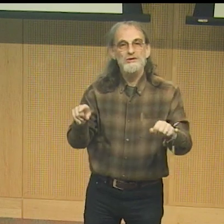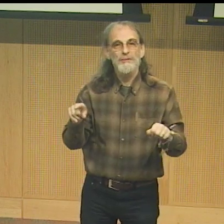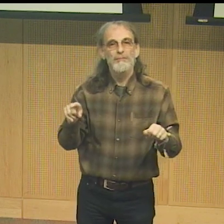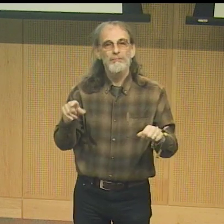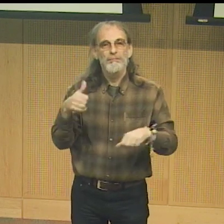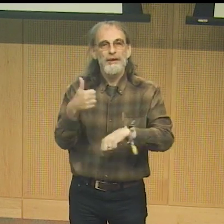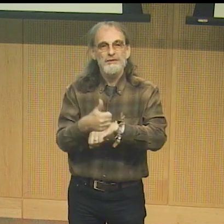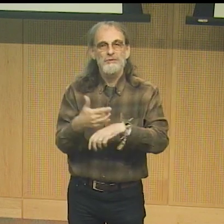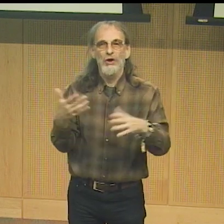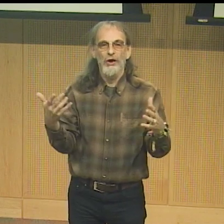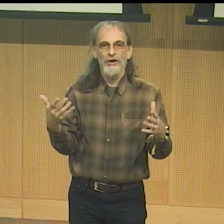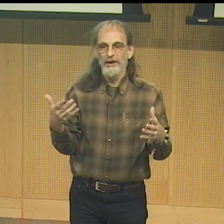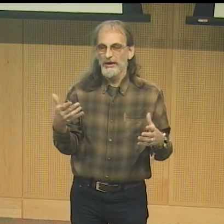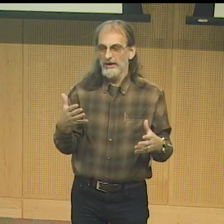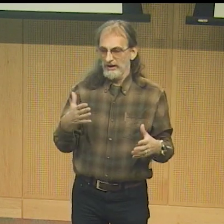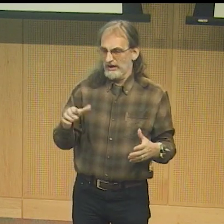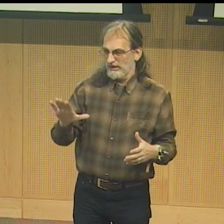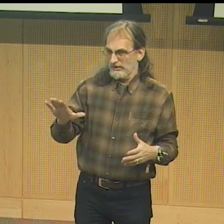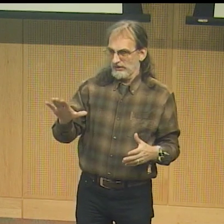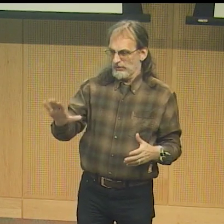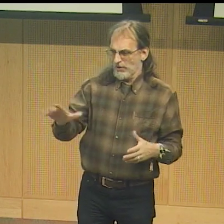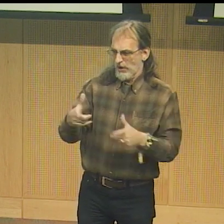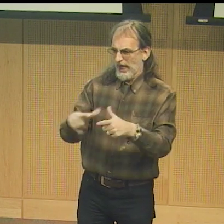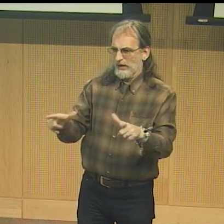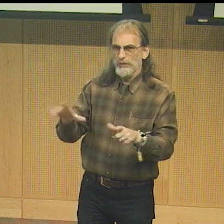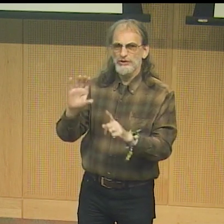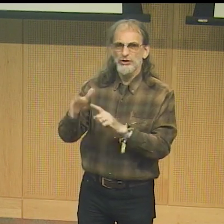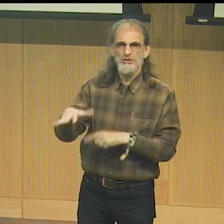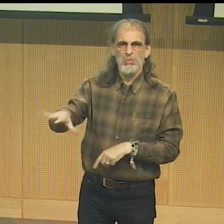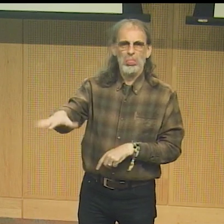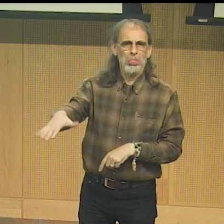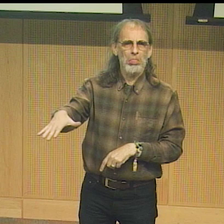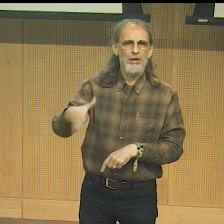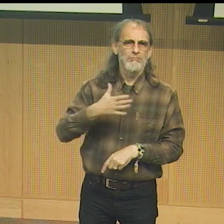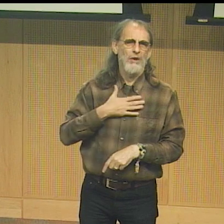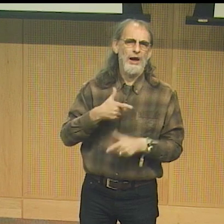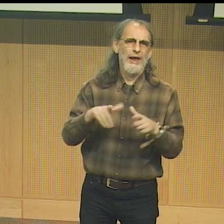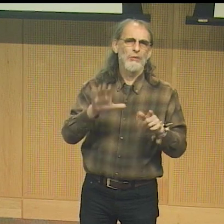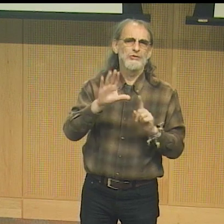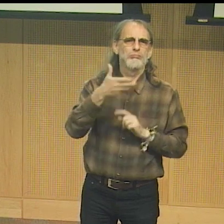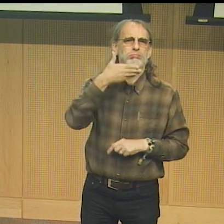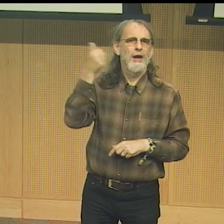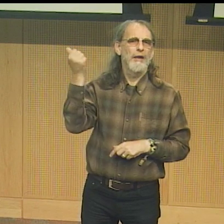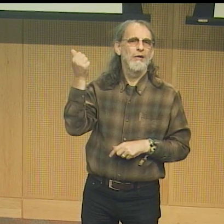It's not typically done for linguistic purposes. But when colonization happens, typically the minority